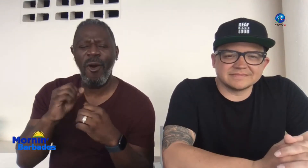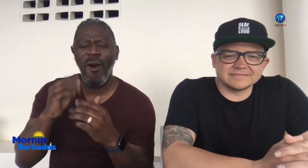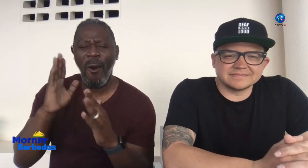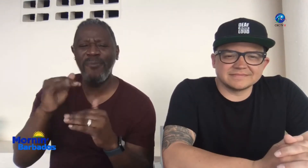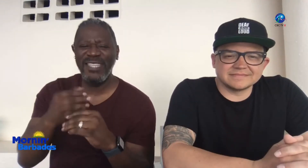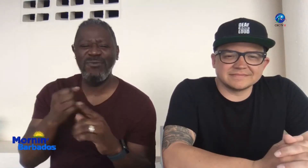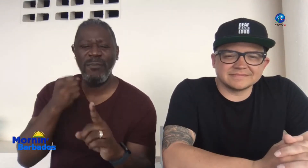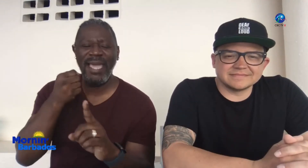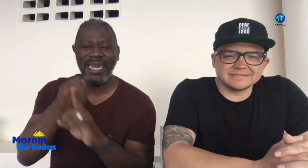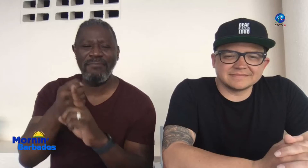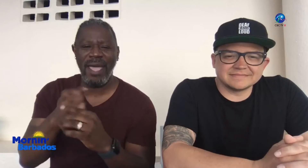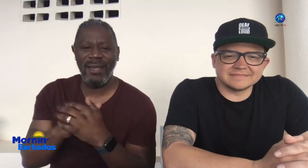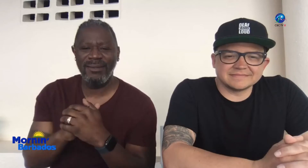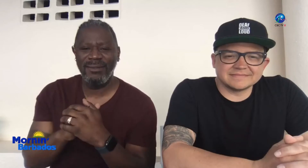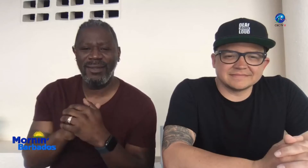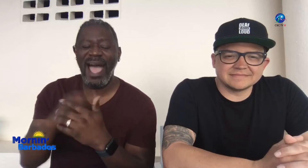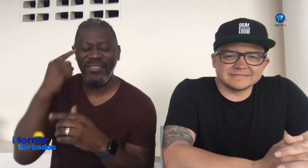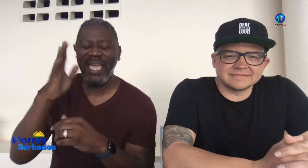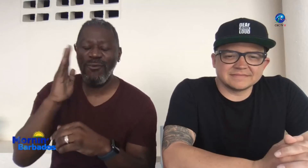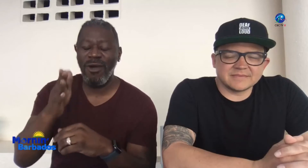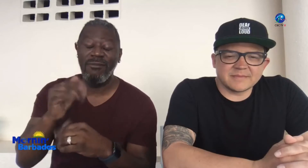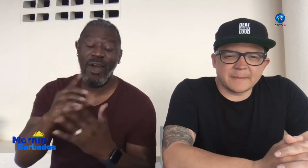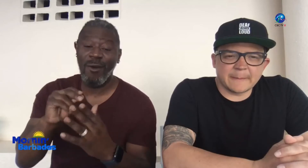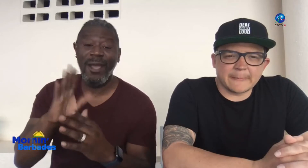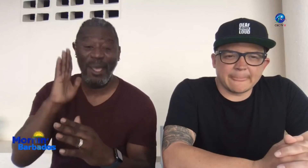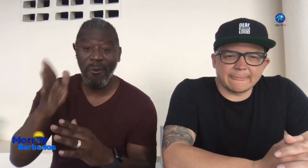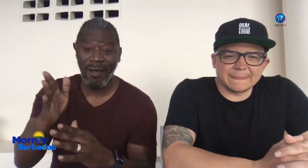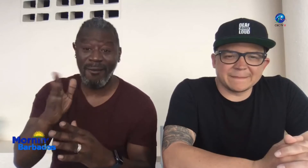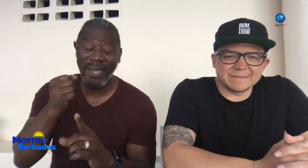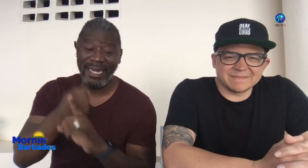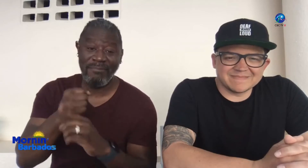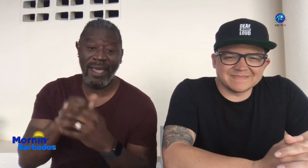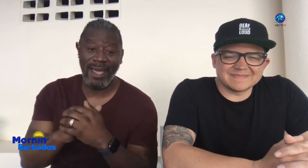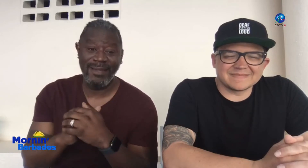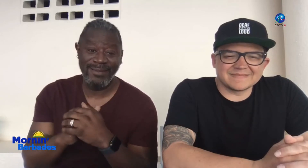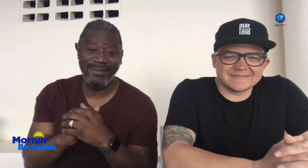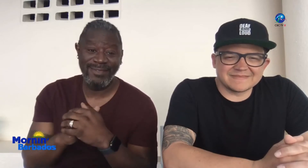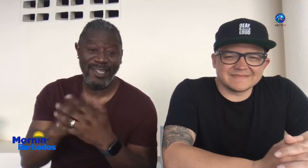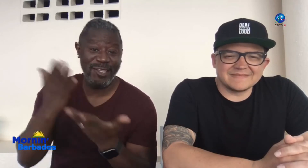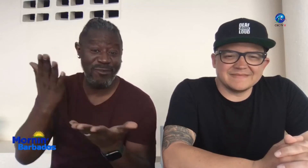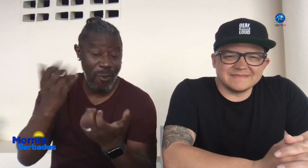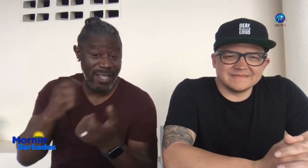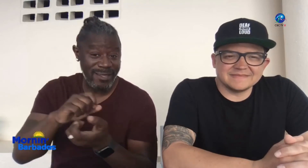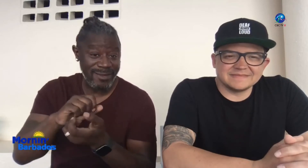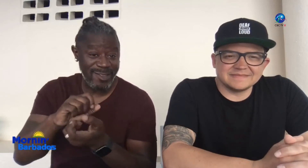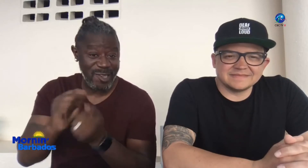i hope this will make an impact i think it will know it will make an impact because you want